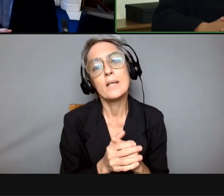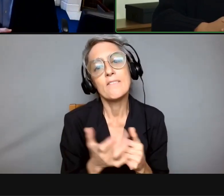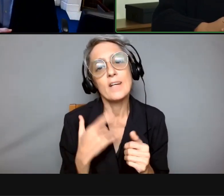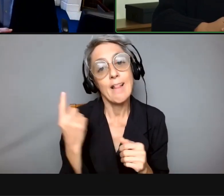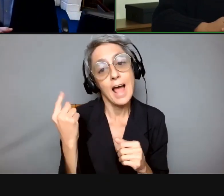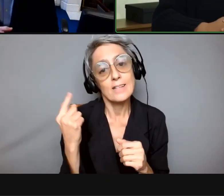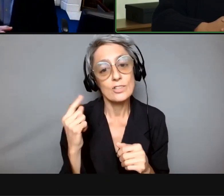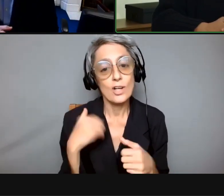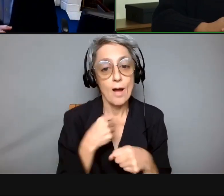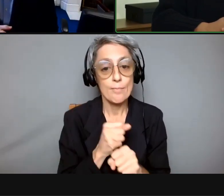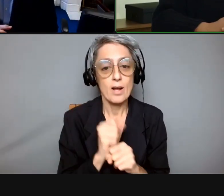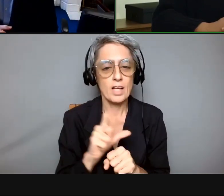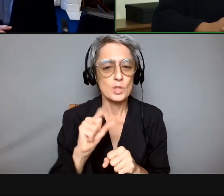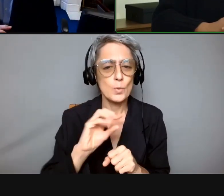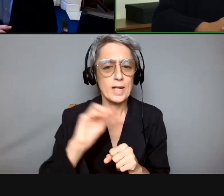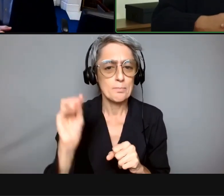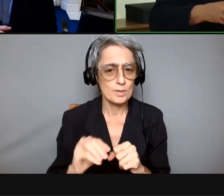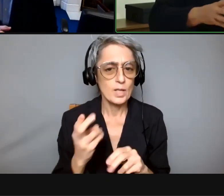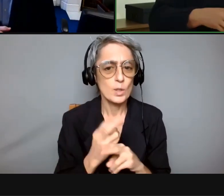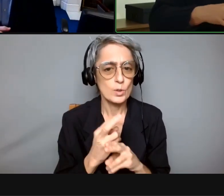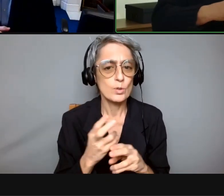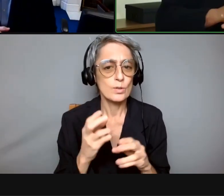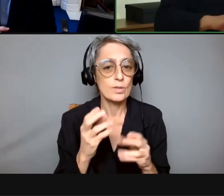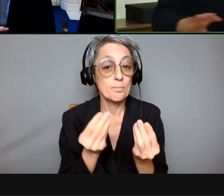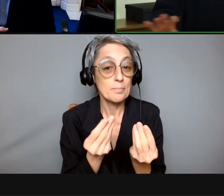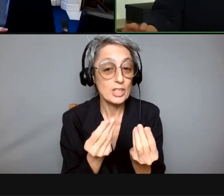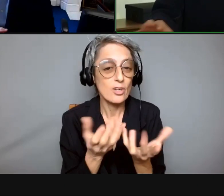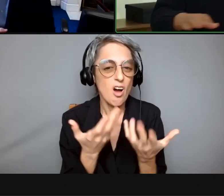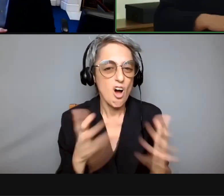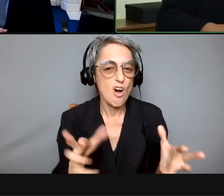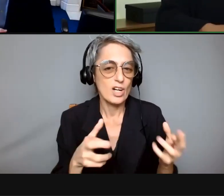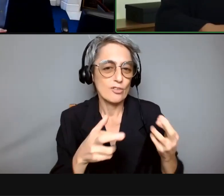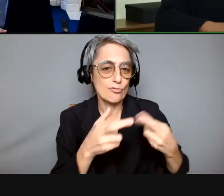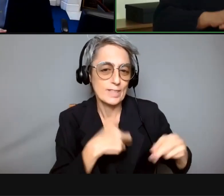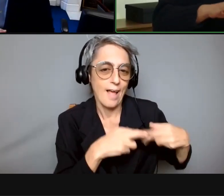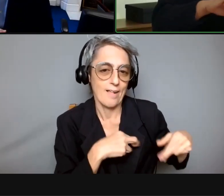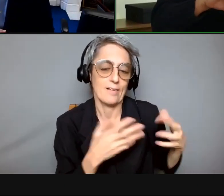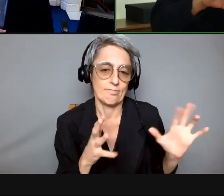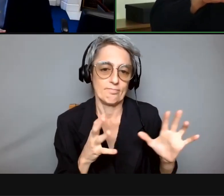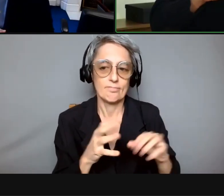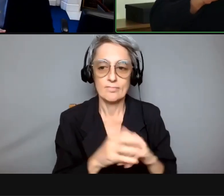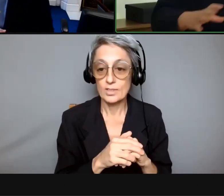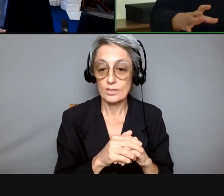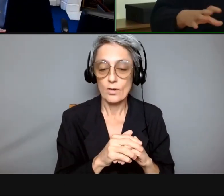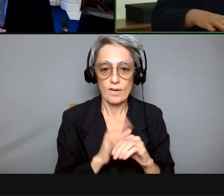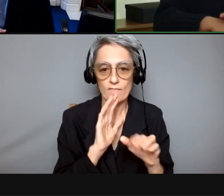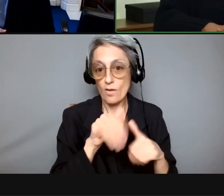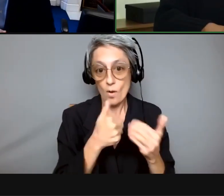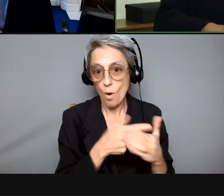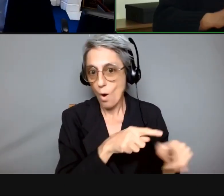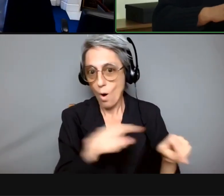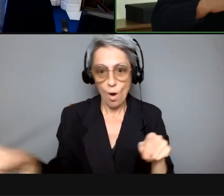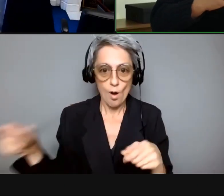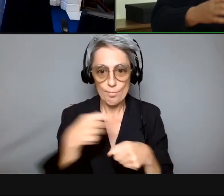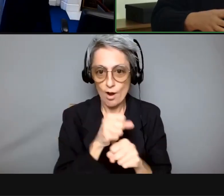were recycled material. And so we're across all of our product family and so we're making progress there as well.